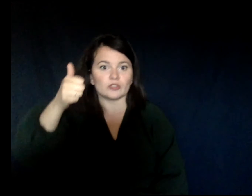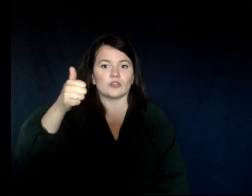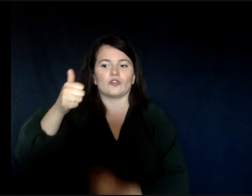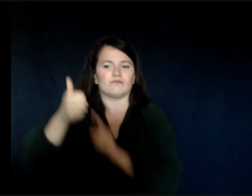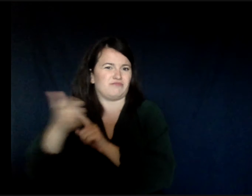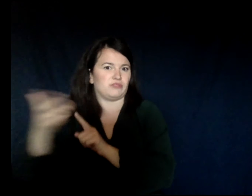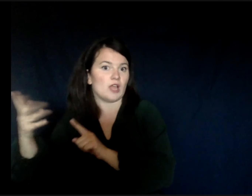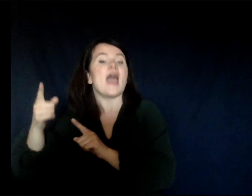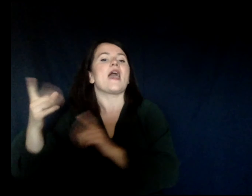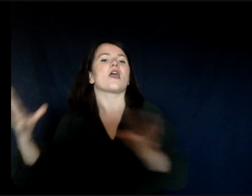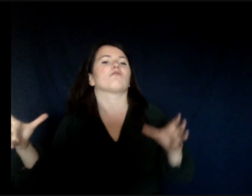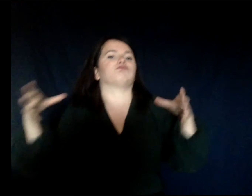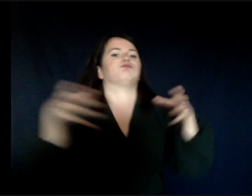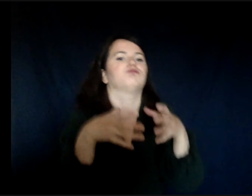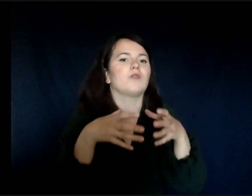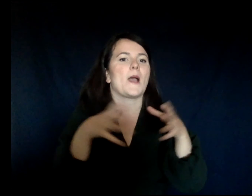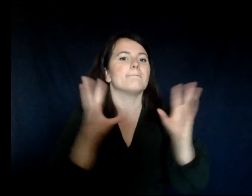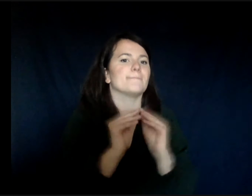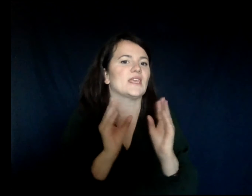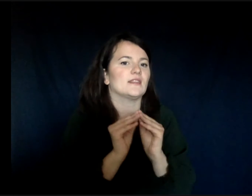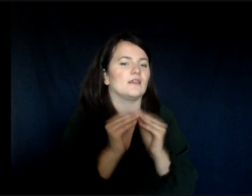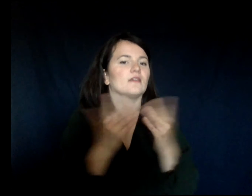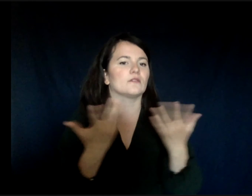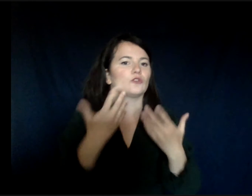to be provided during the pandemic, etc.